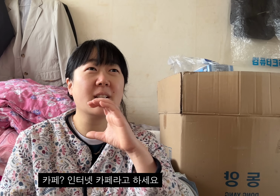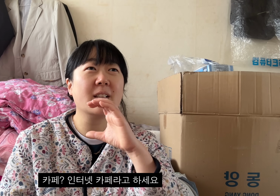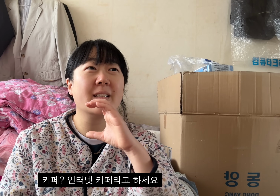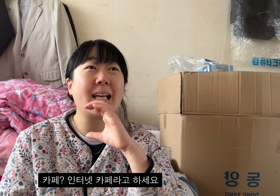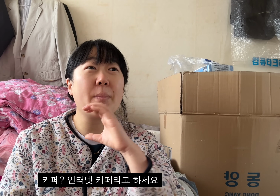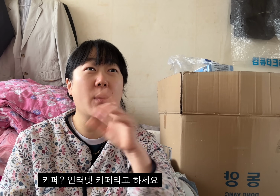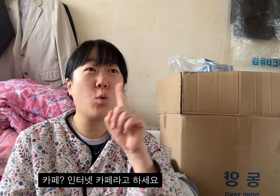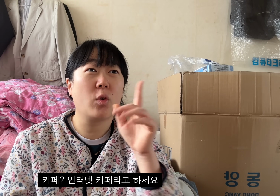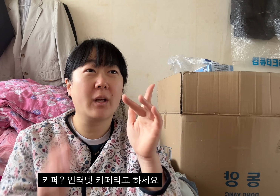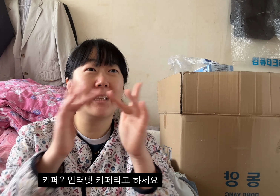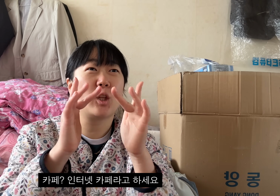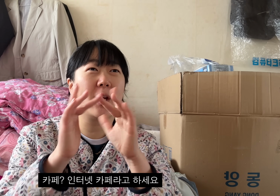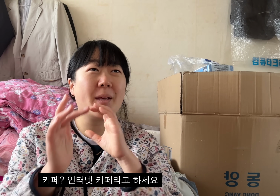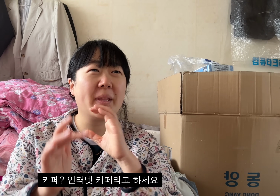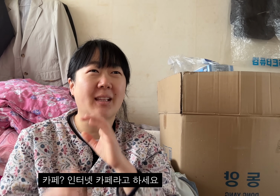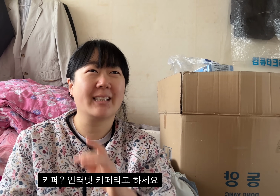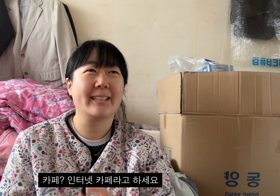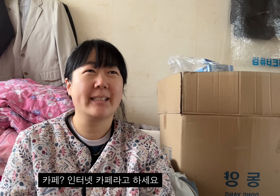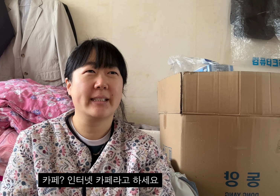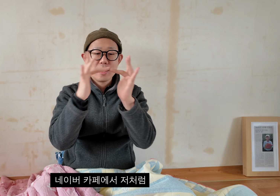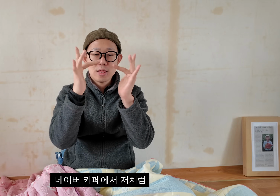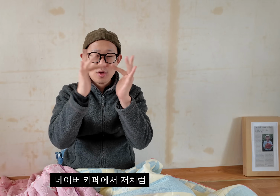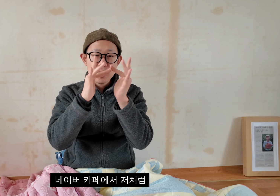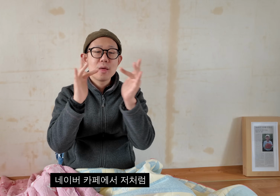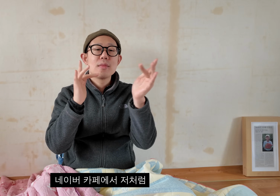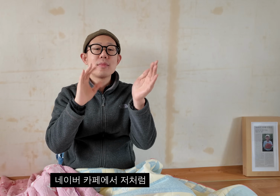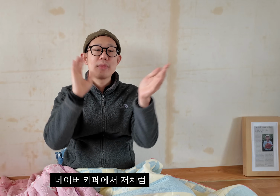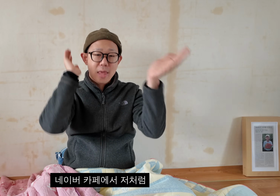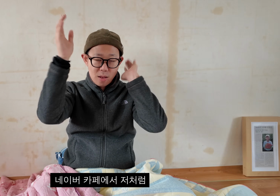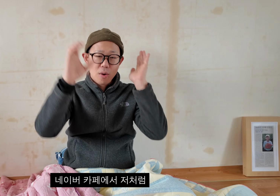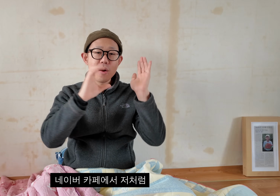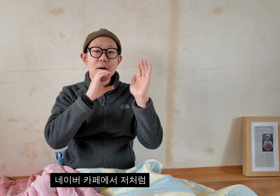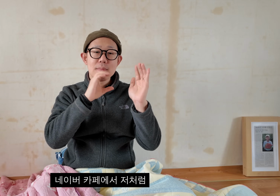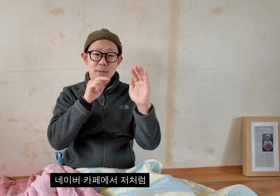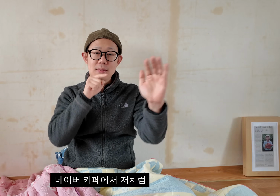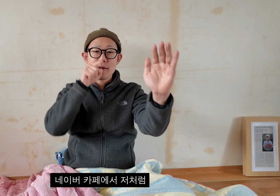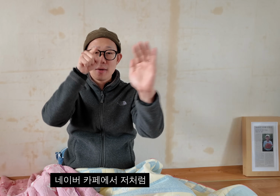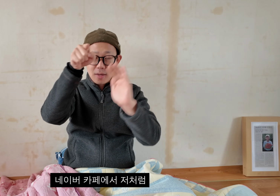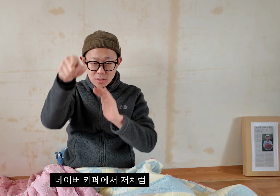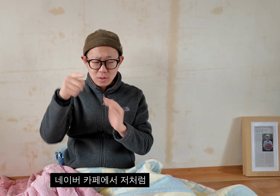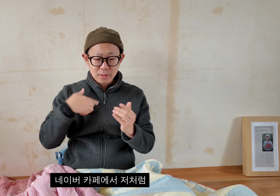Community? You mean internet forums? Yes, a Naver forum.